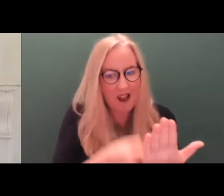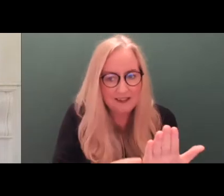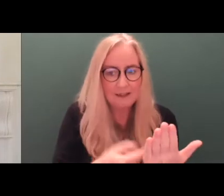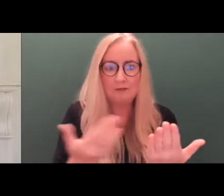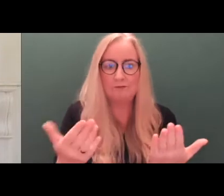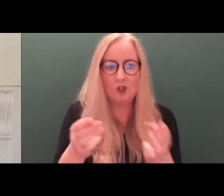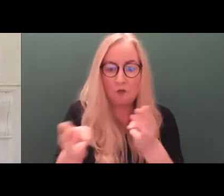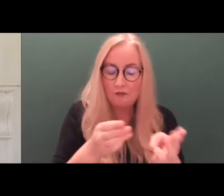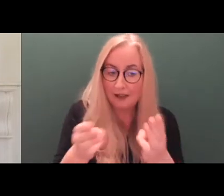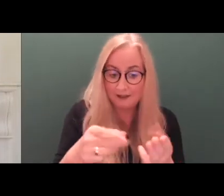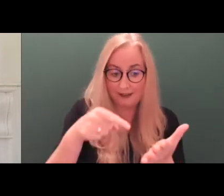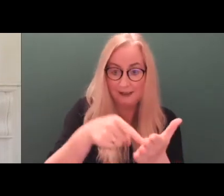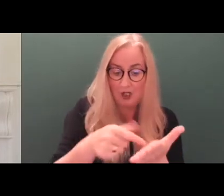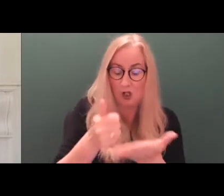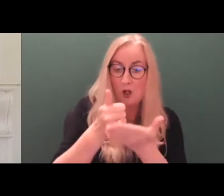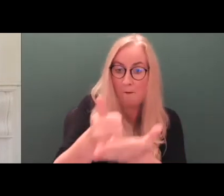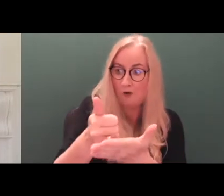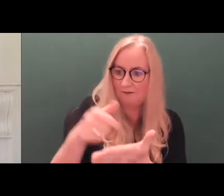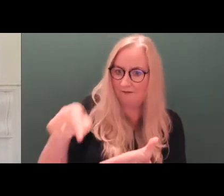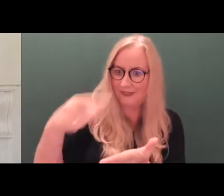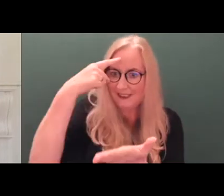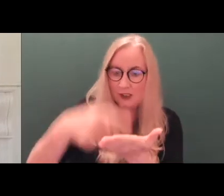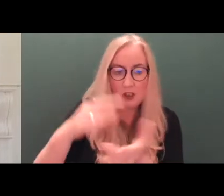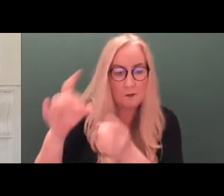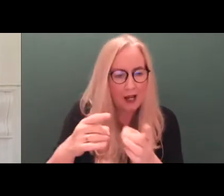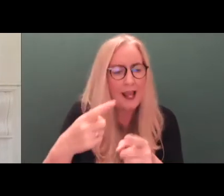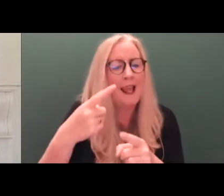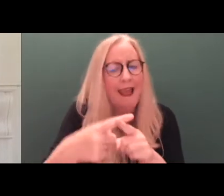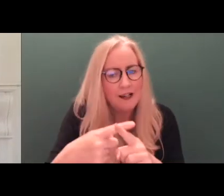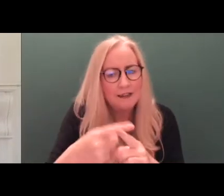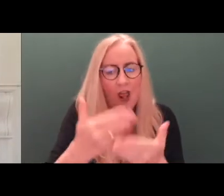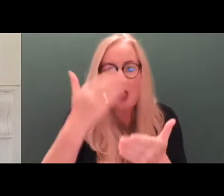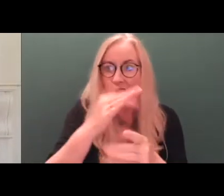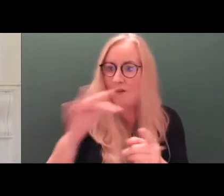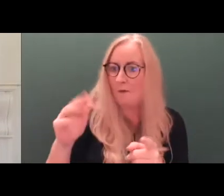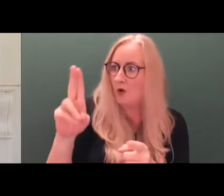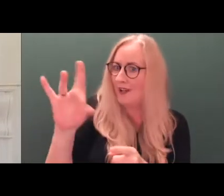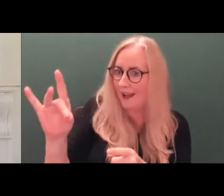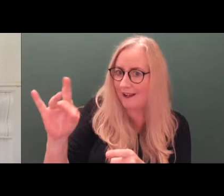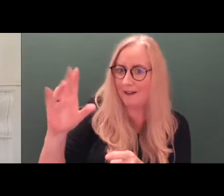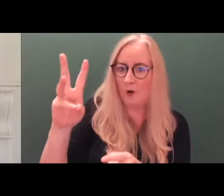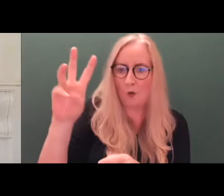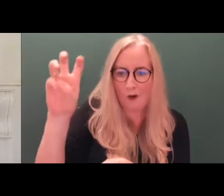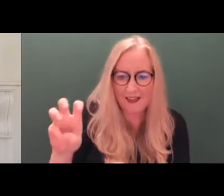to support decision making, including learning from England and Wales, Sweden and the USA.